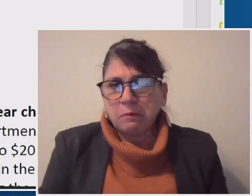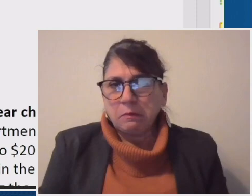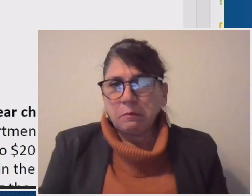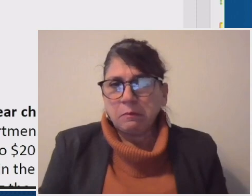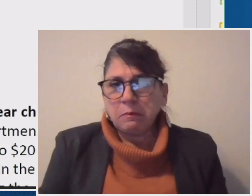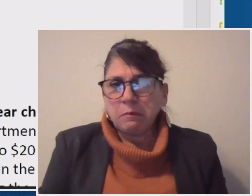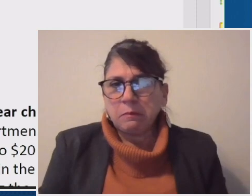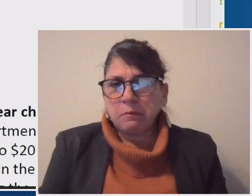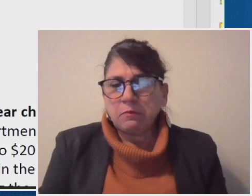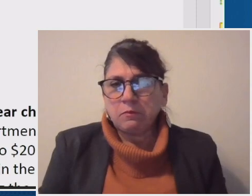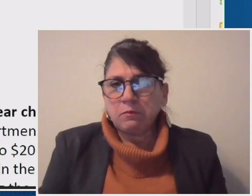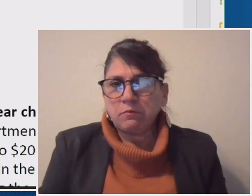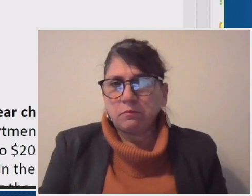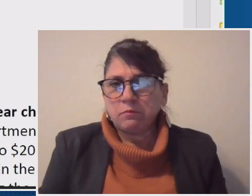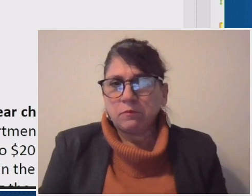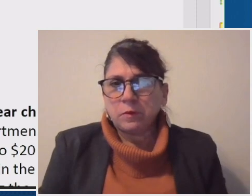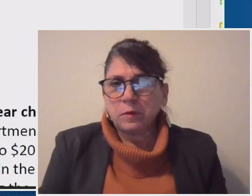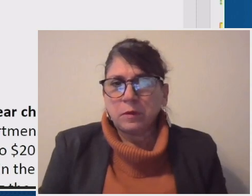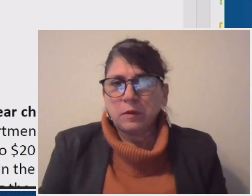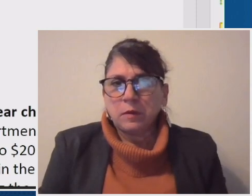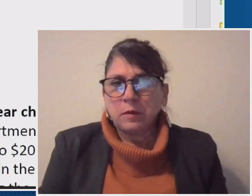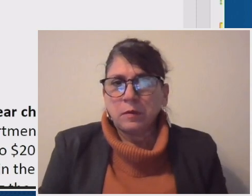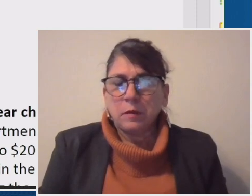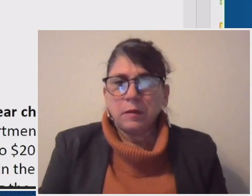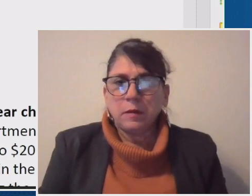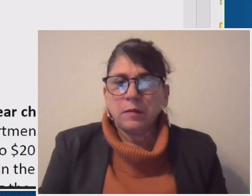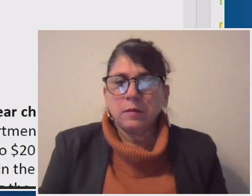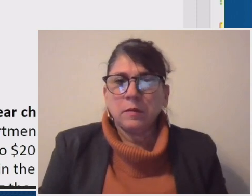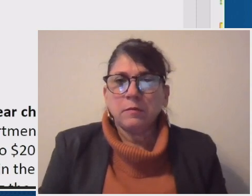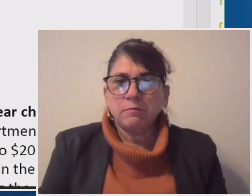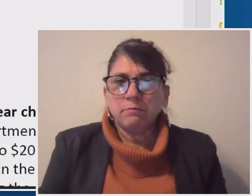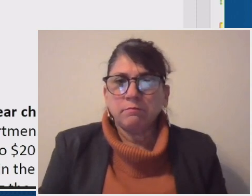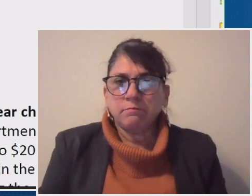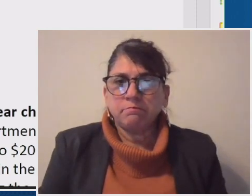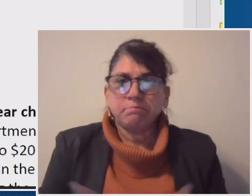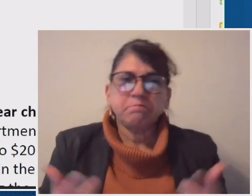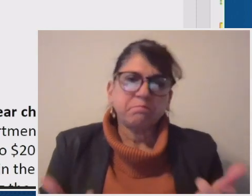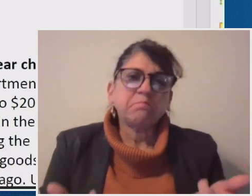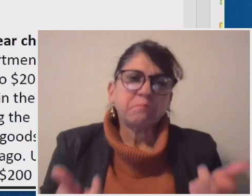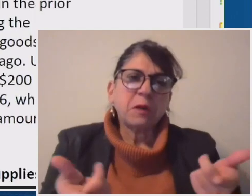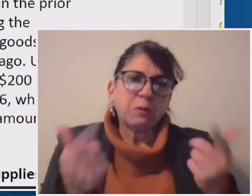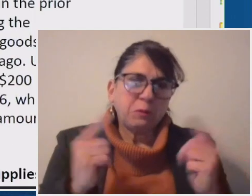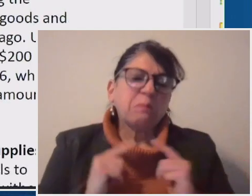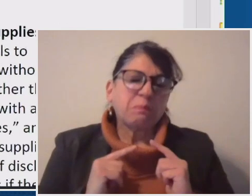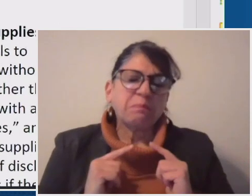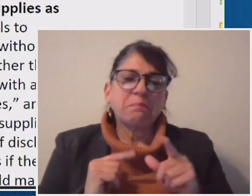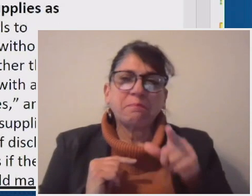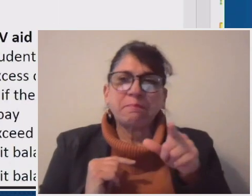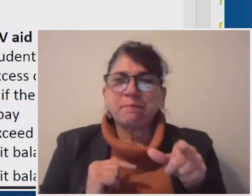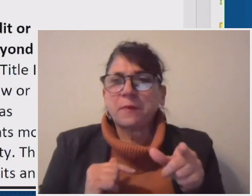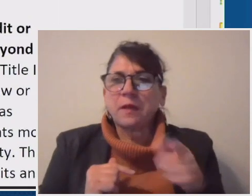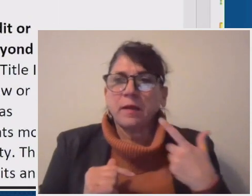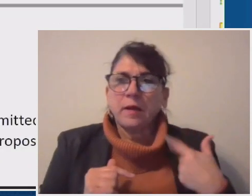So if we look then at the regulatory